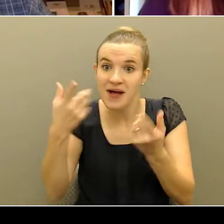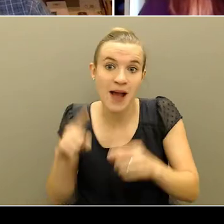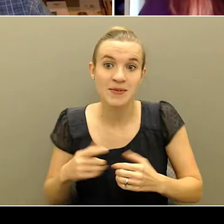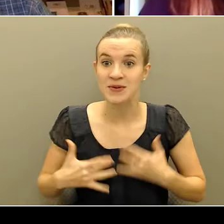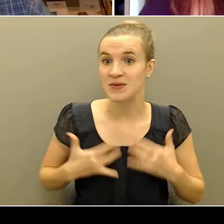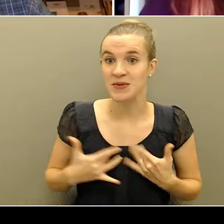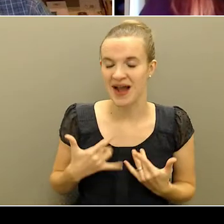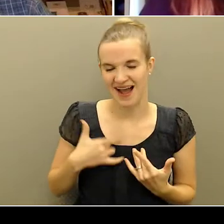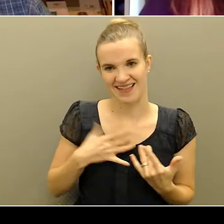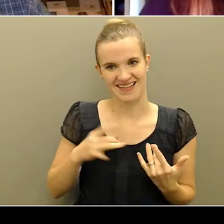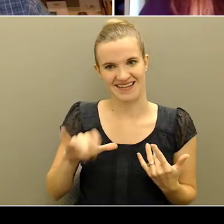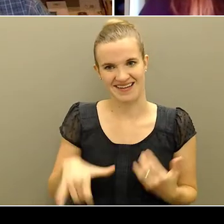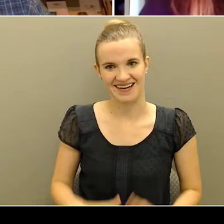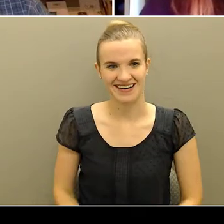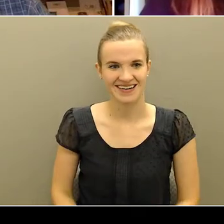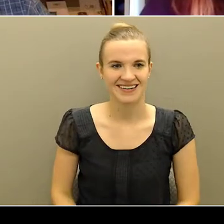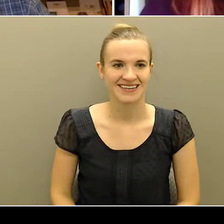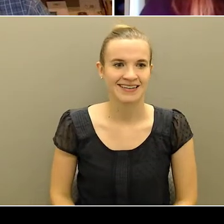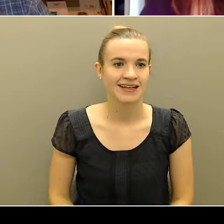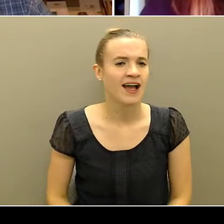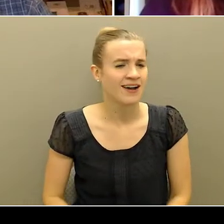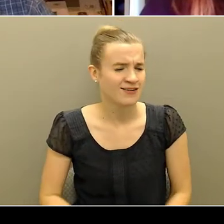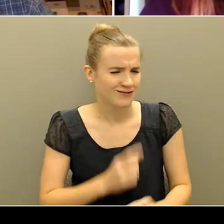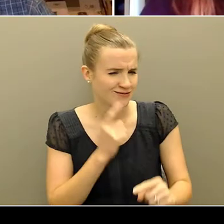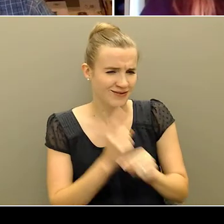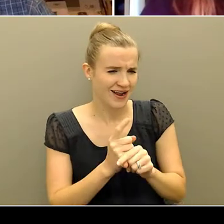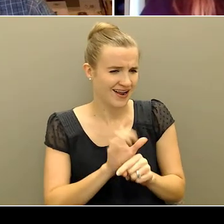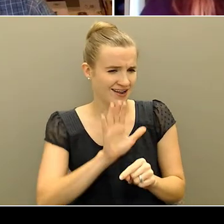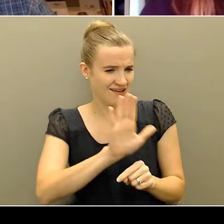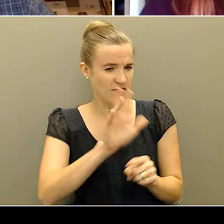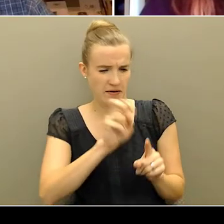attitude you need. Um, you made a comment and just then about the folks